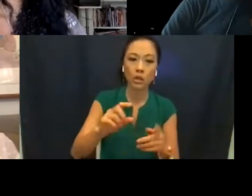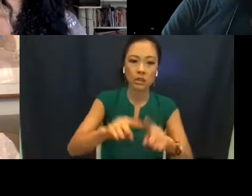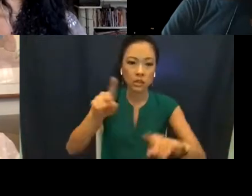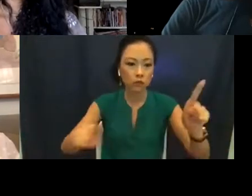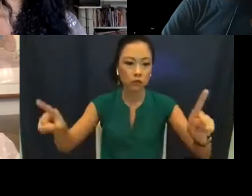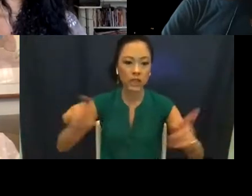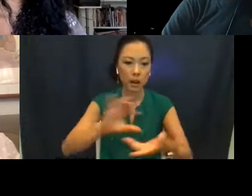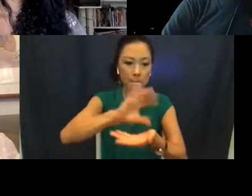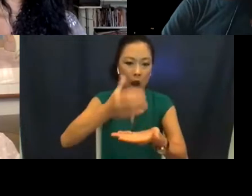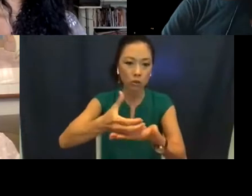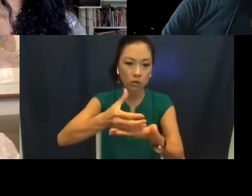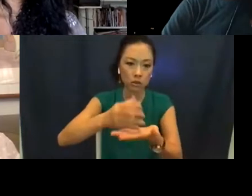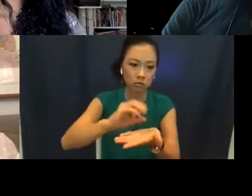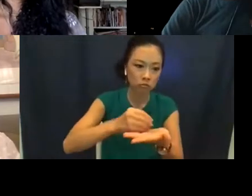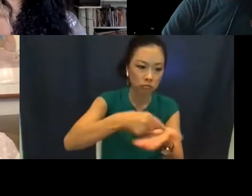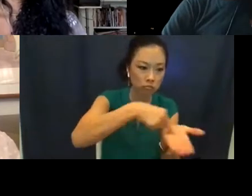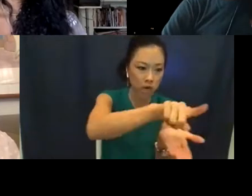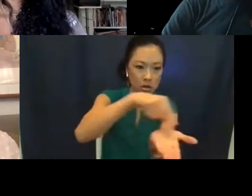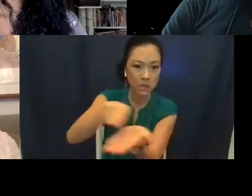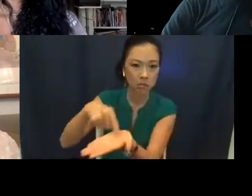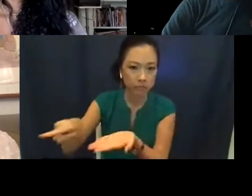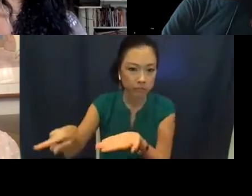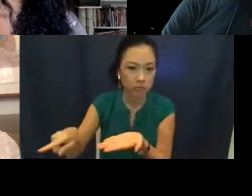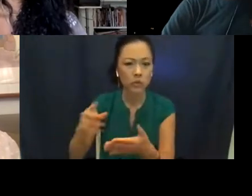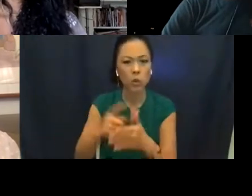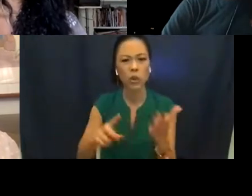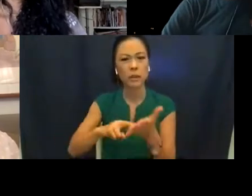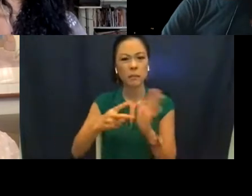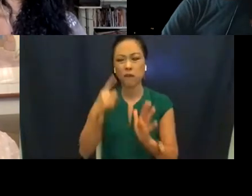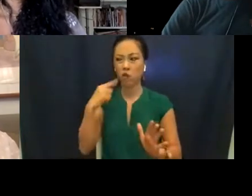our community even as we are physically, it feels like